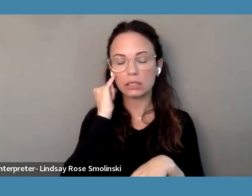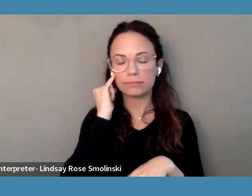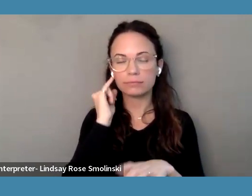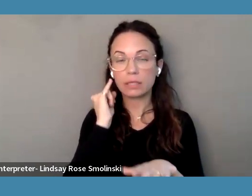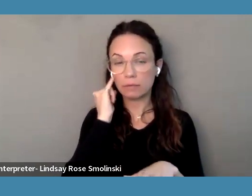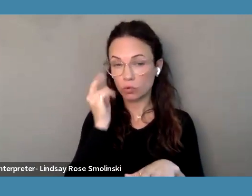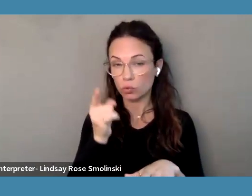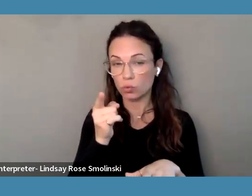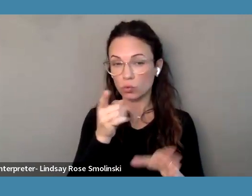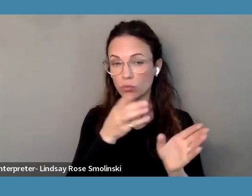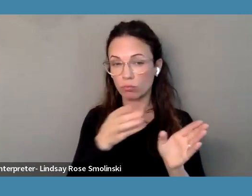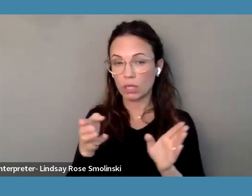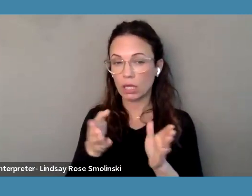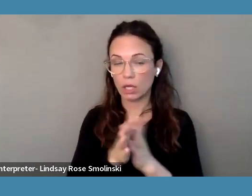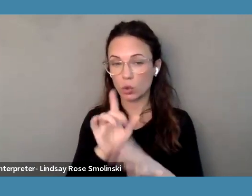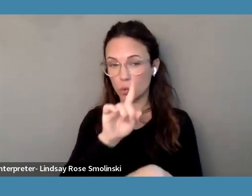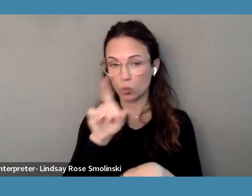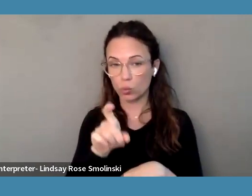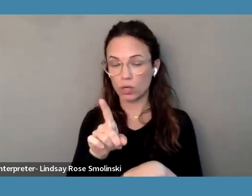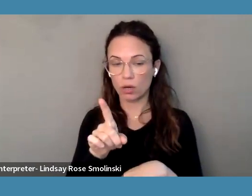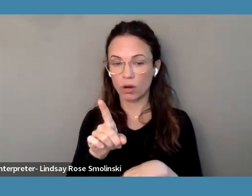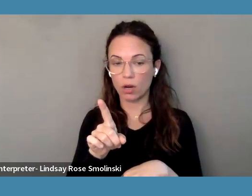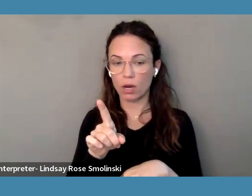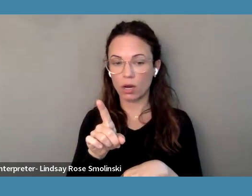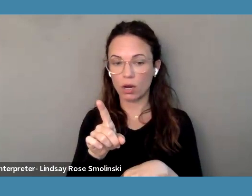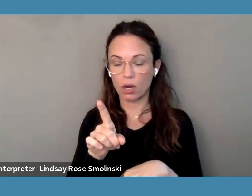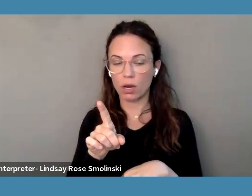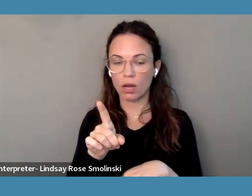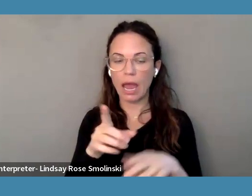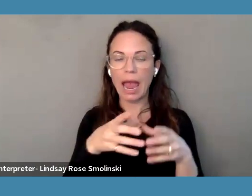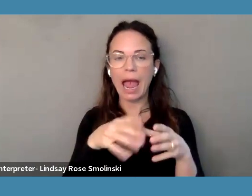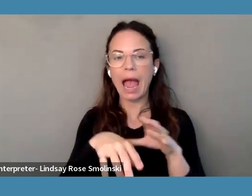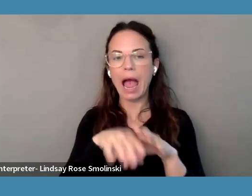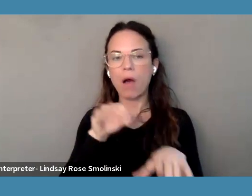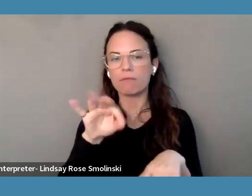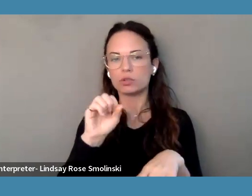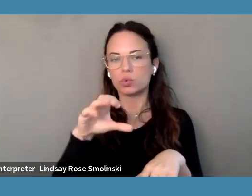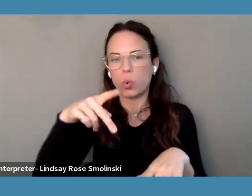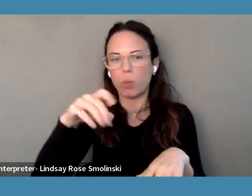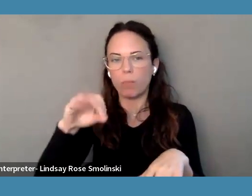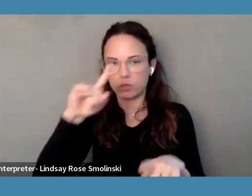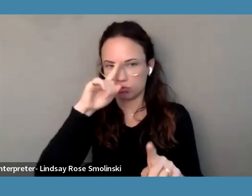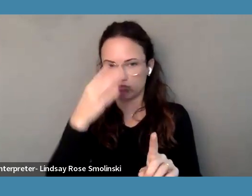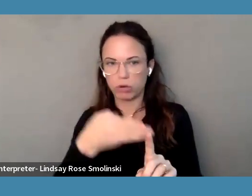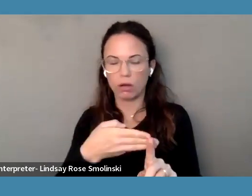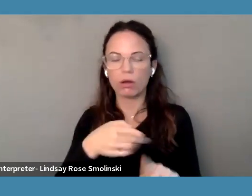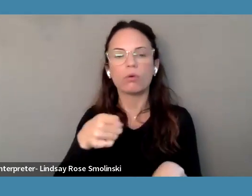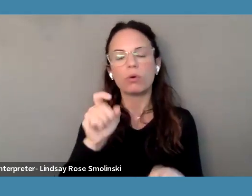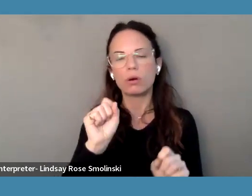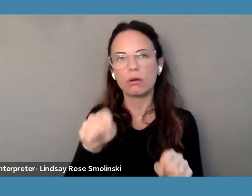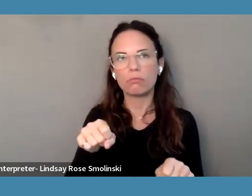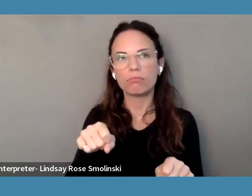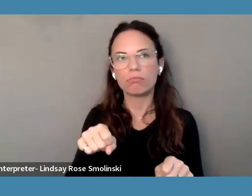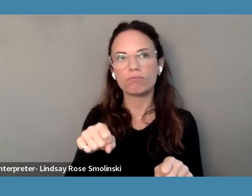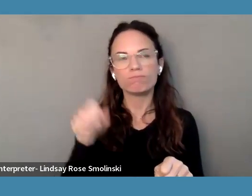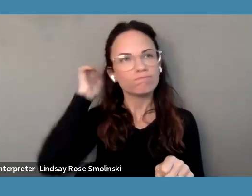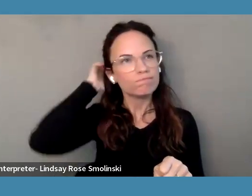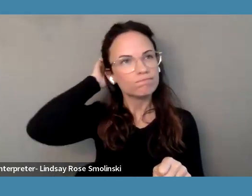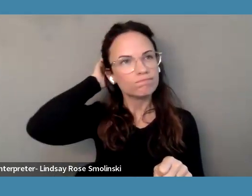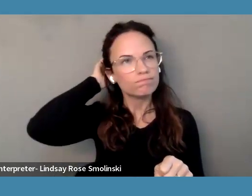to ask questions beyond the scope of direct, that is a question that you can usually direct